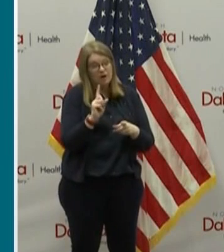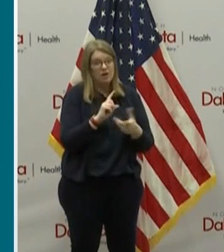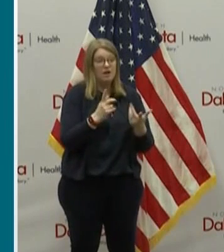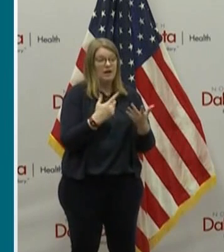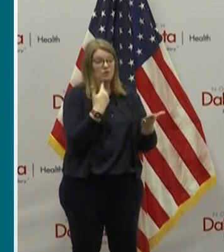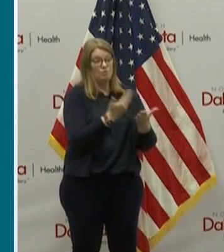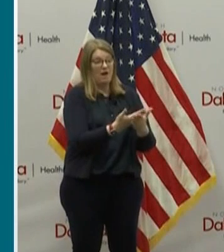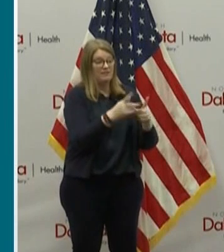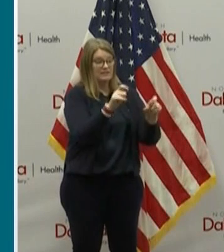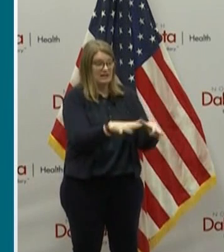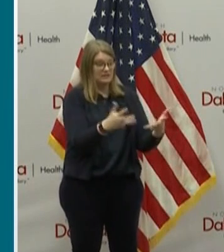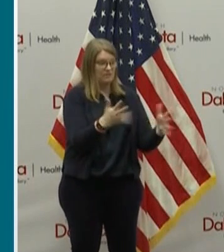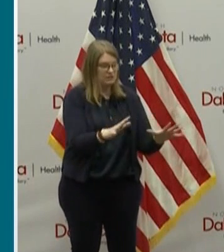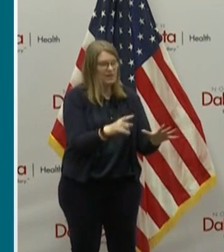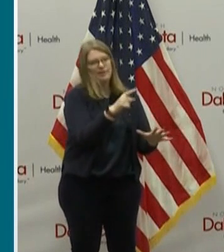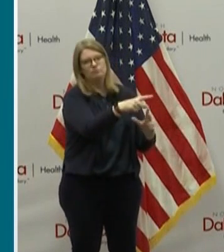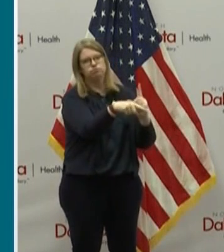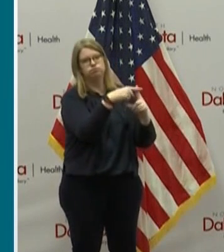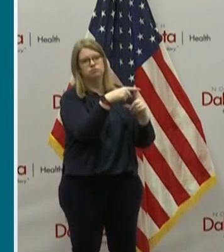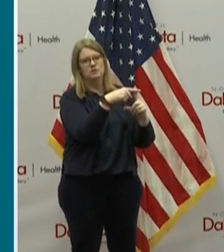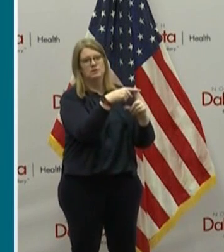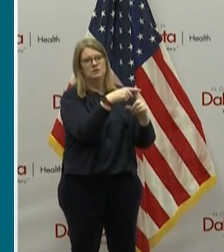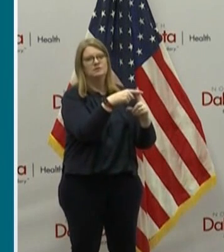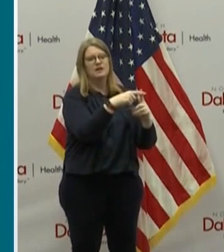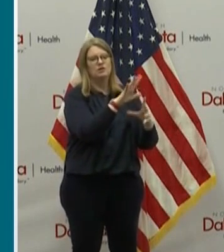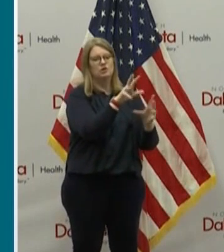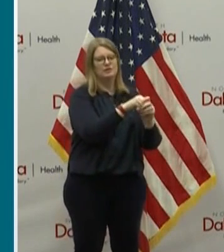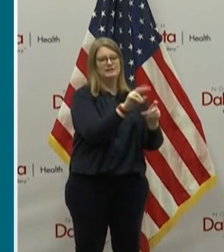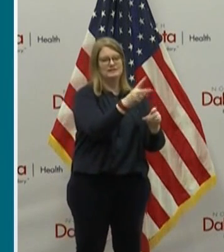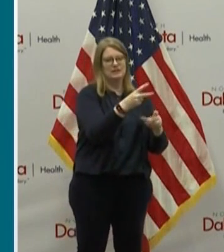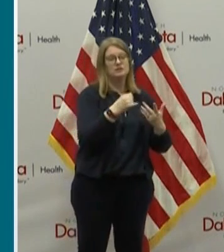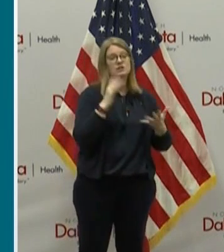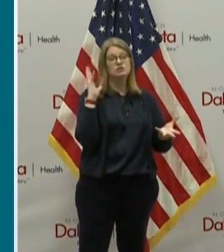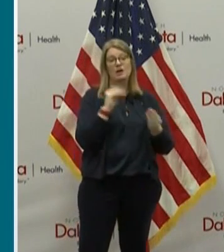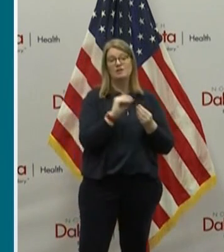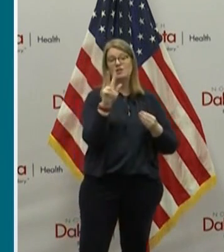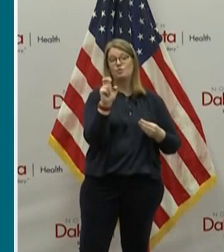CONS THEY GET THERE IF THEY COME IN FOR AN APPENDECTOMY IF YOU